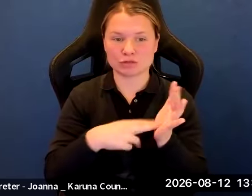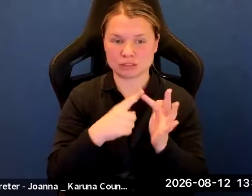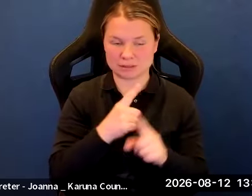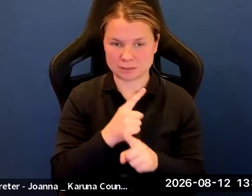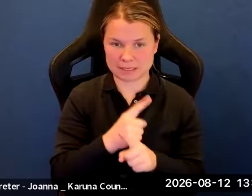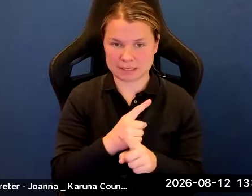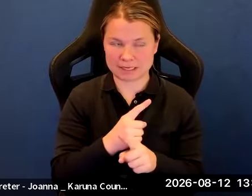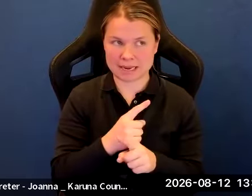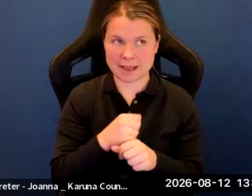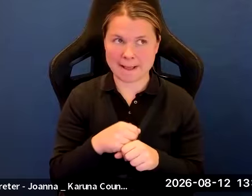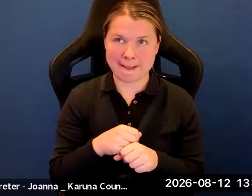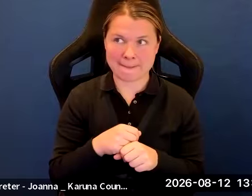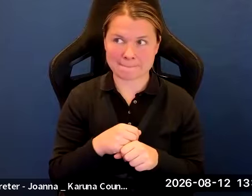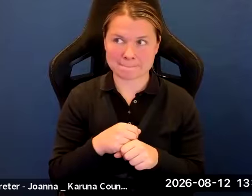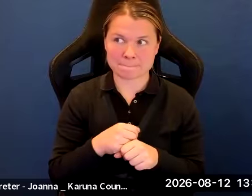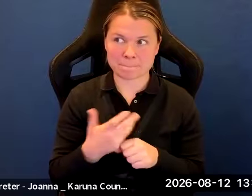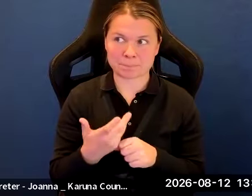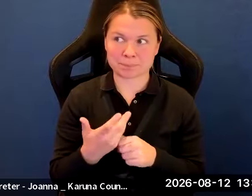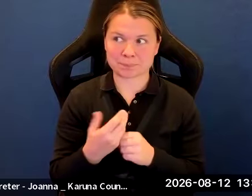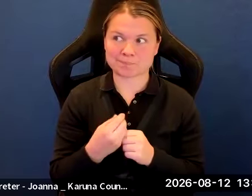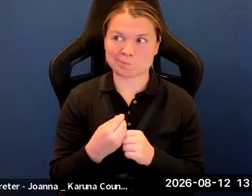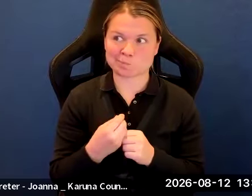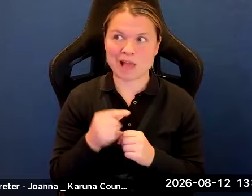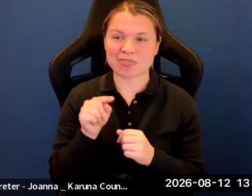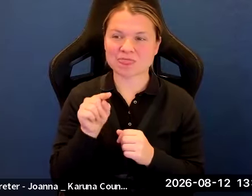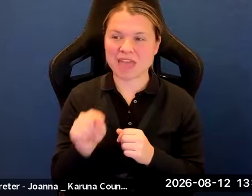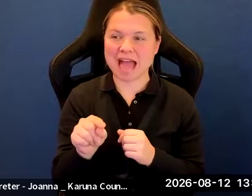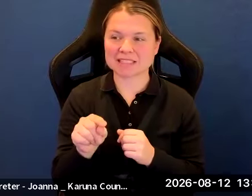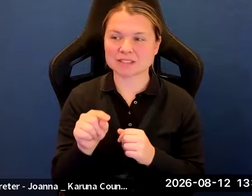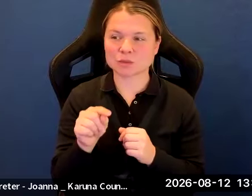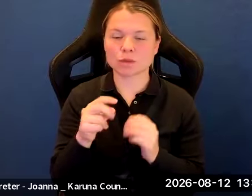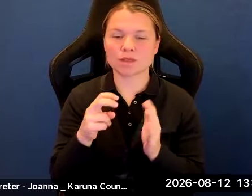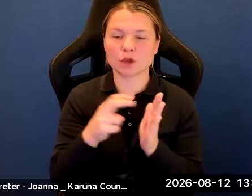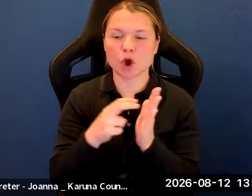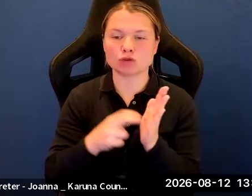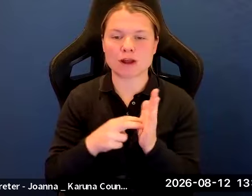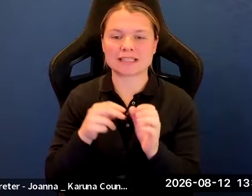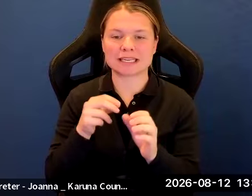Catherine speaking .